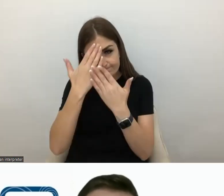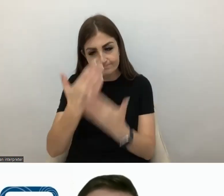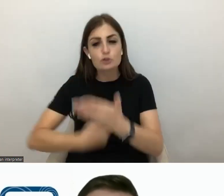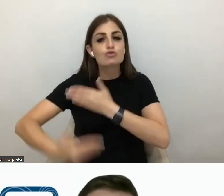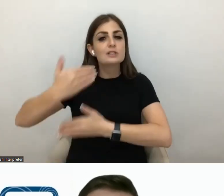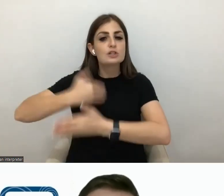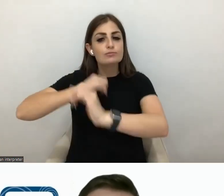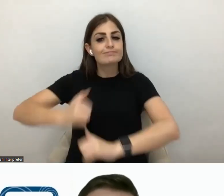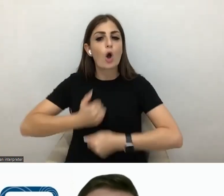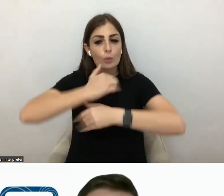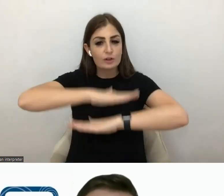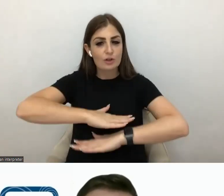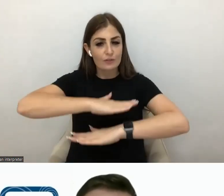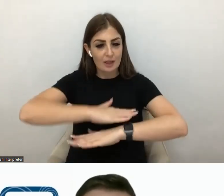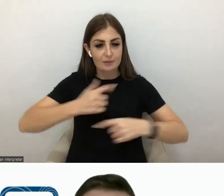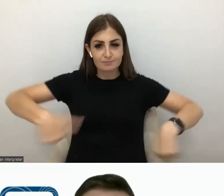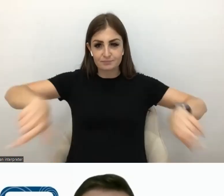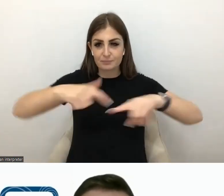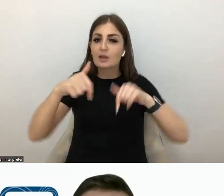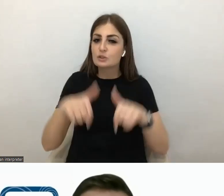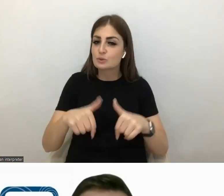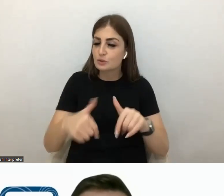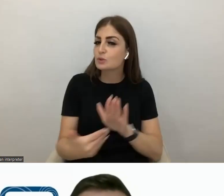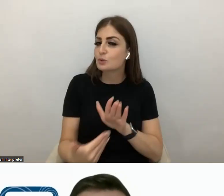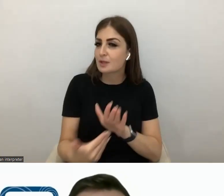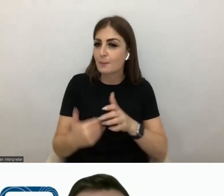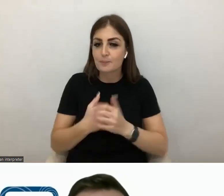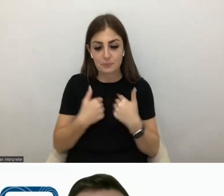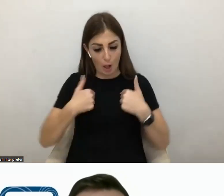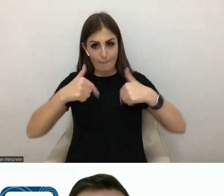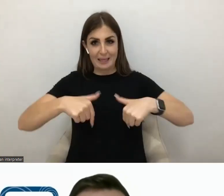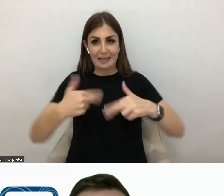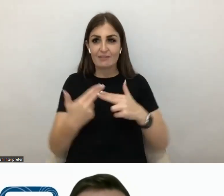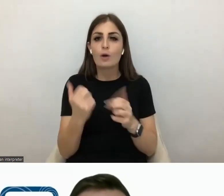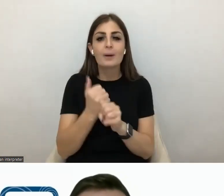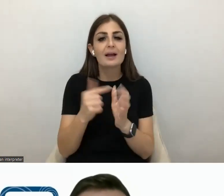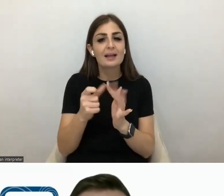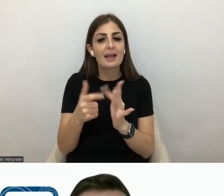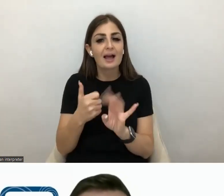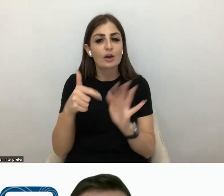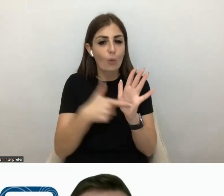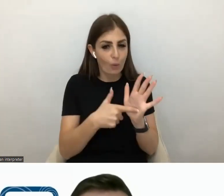of the lands where we are hosting this webinar. I'm coming to you from the land of the Gadigal and Bidjigal people.